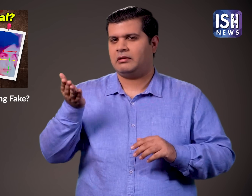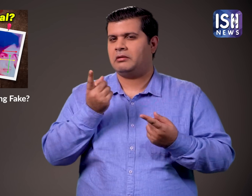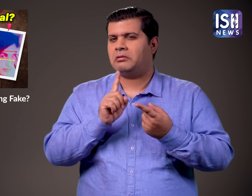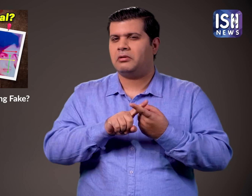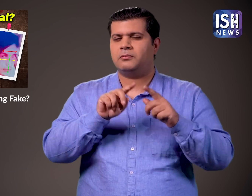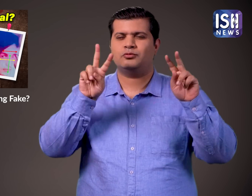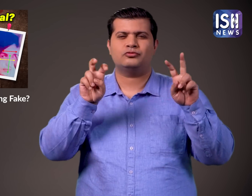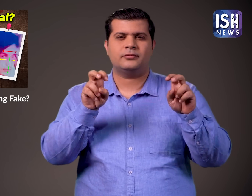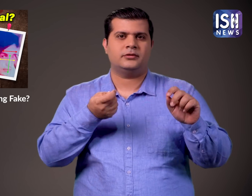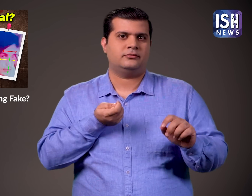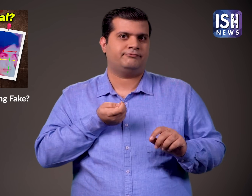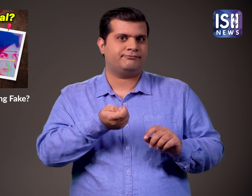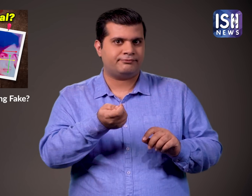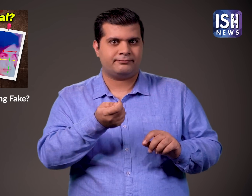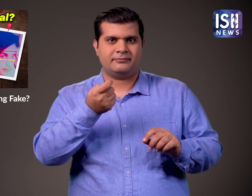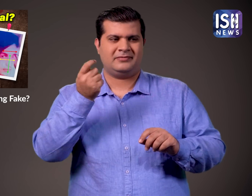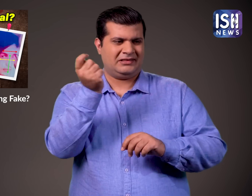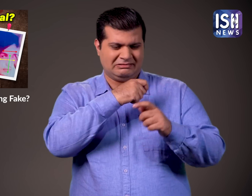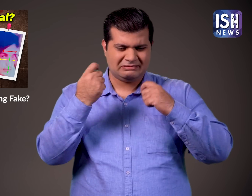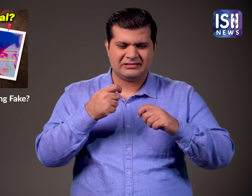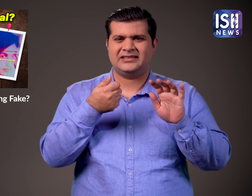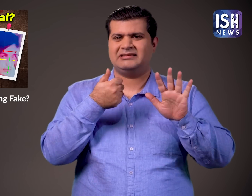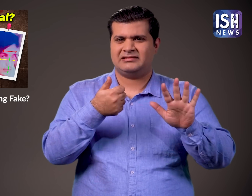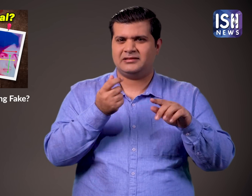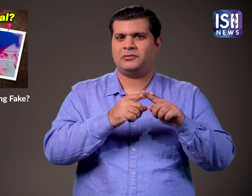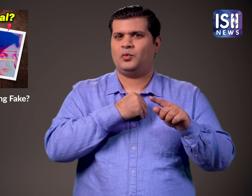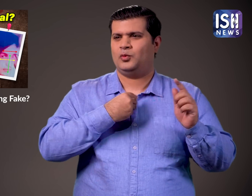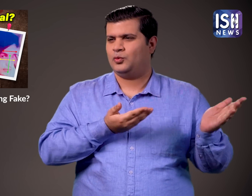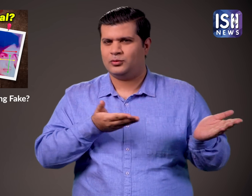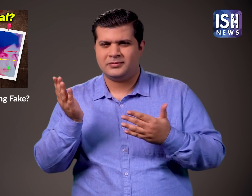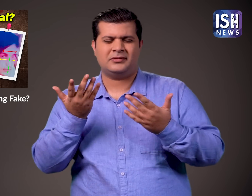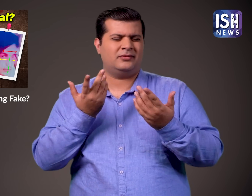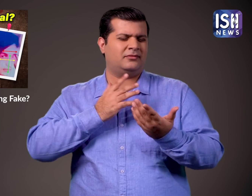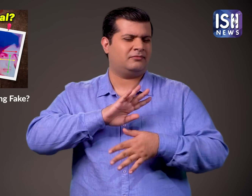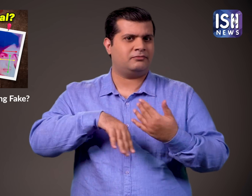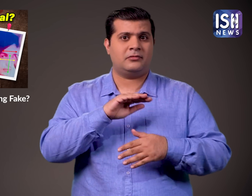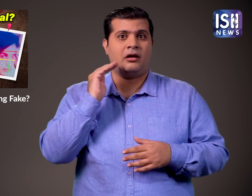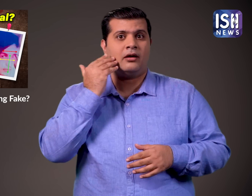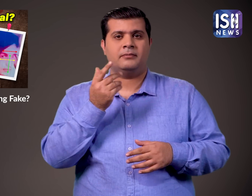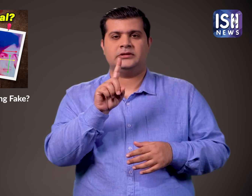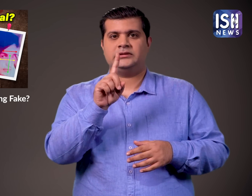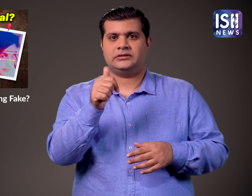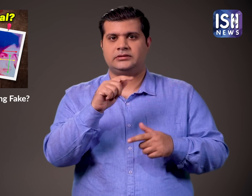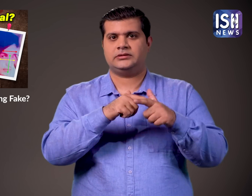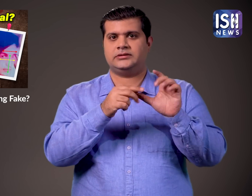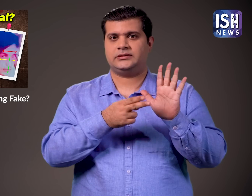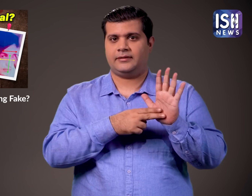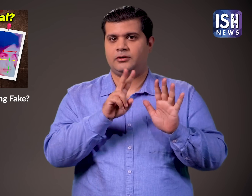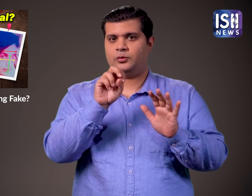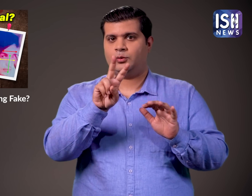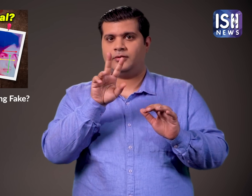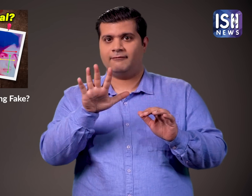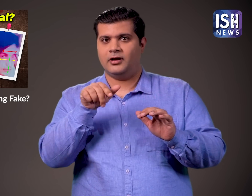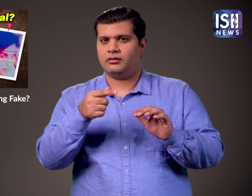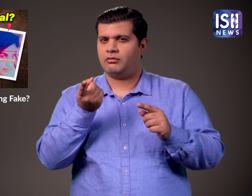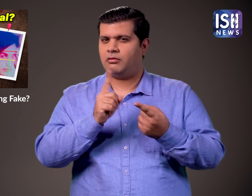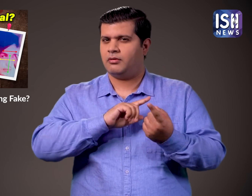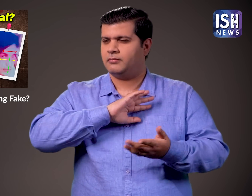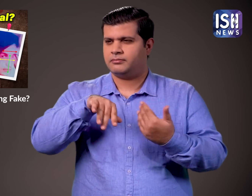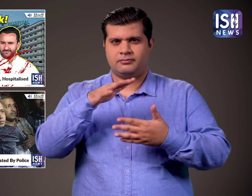On 16th January 2025, he was stabbed 6 times and was taken to the hospital.